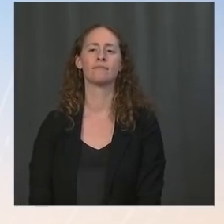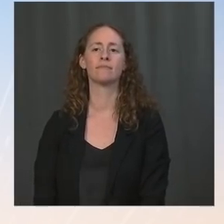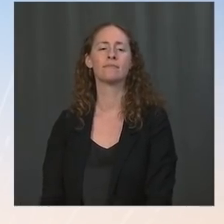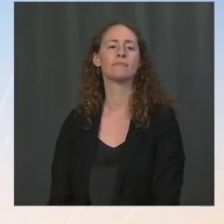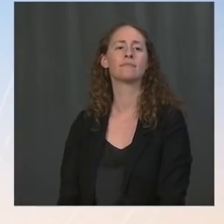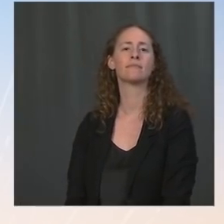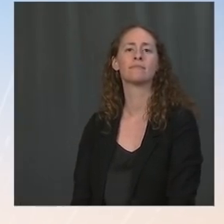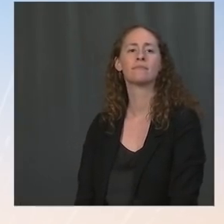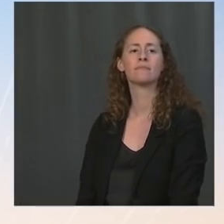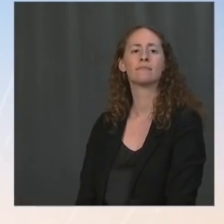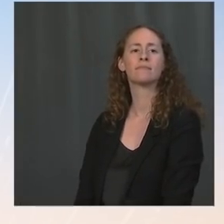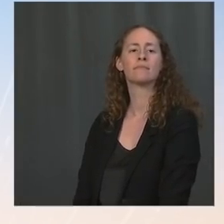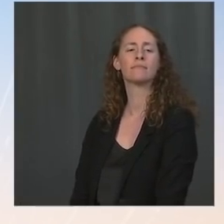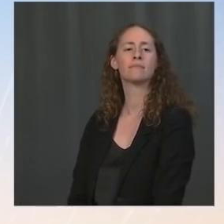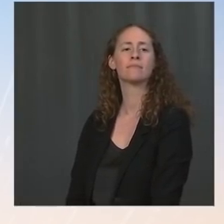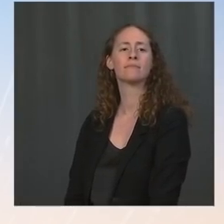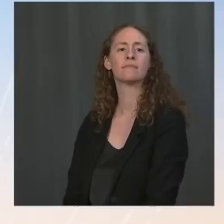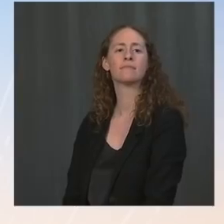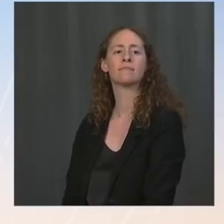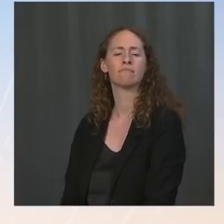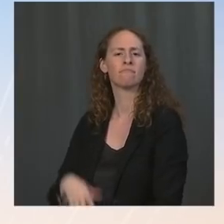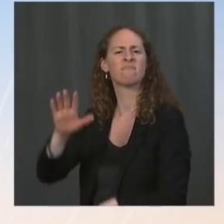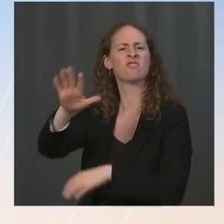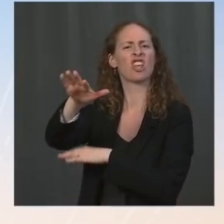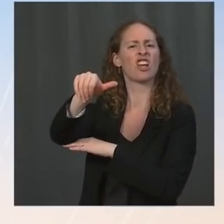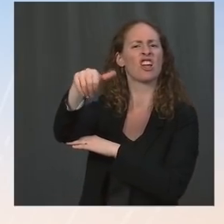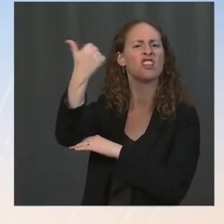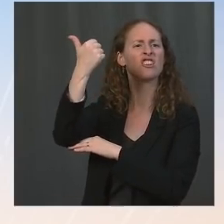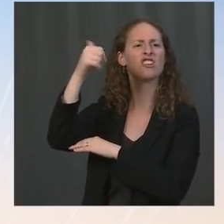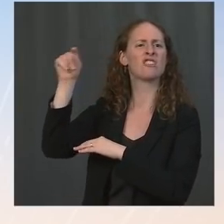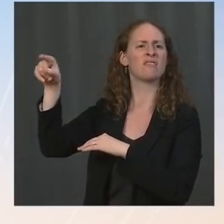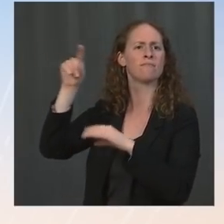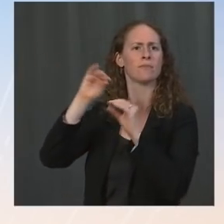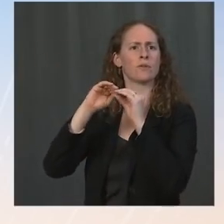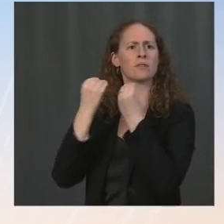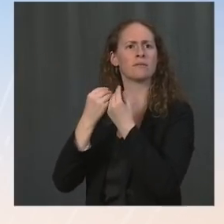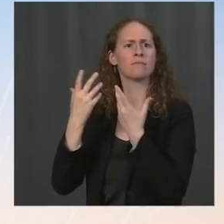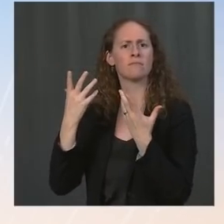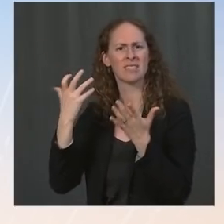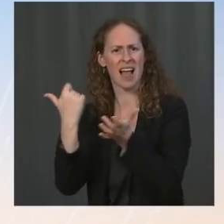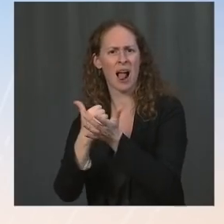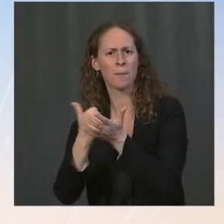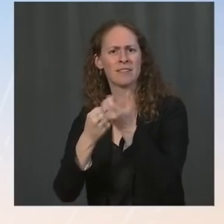that it's very difficult to get deserving Afghans out because procedures that were given to the Marines